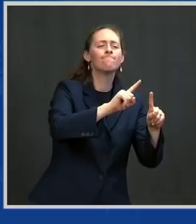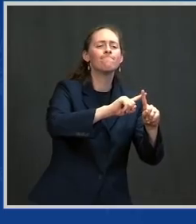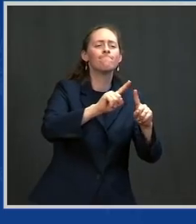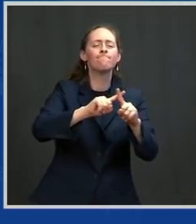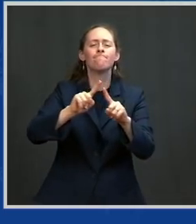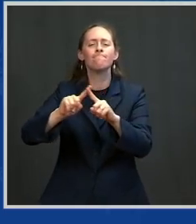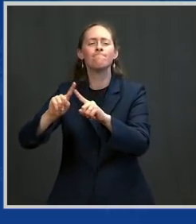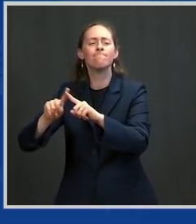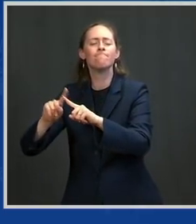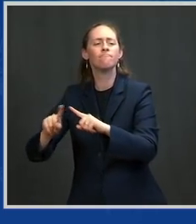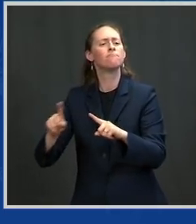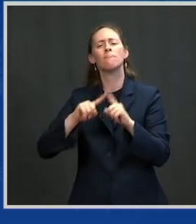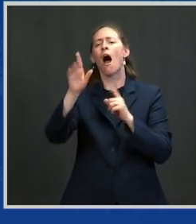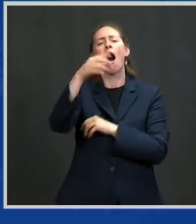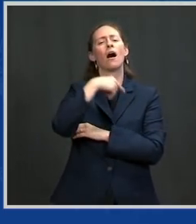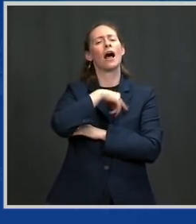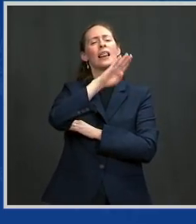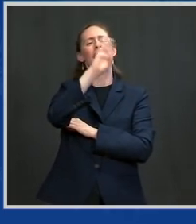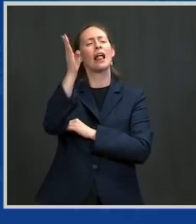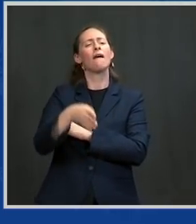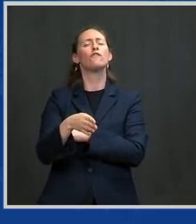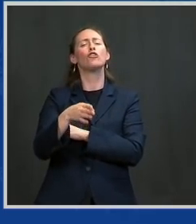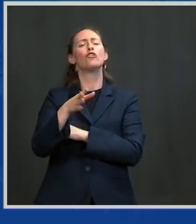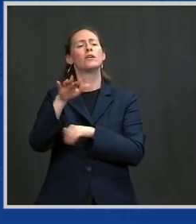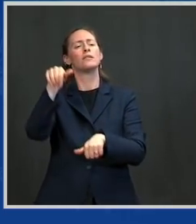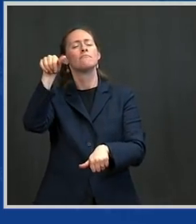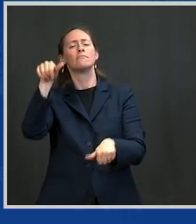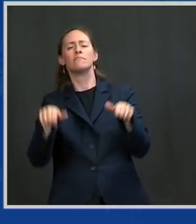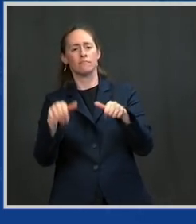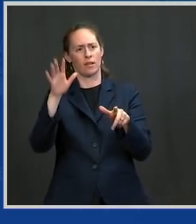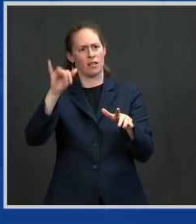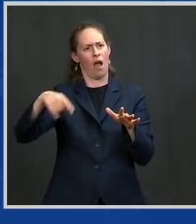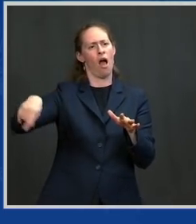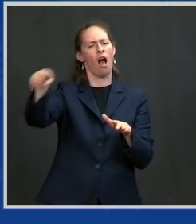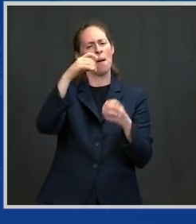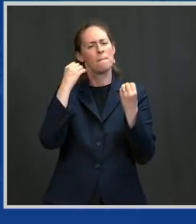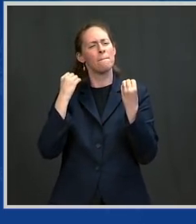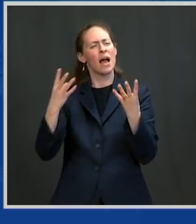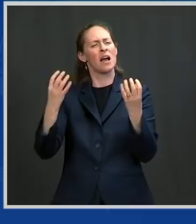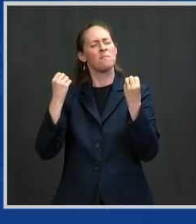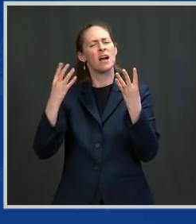and get so many millions of people step up and get vaccinated.